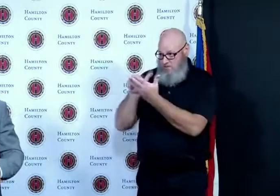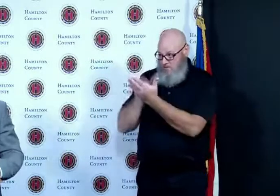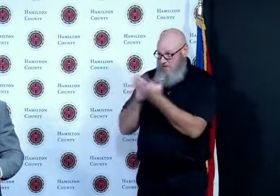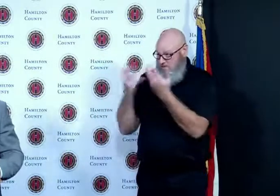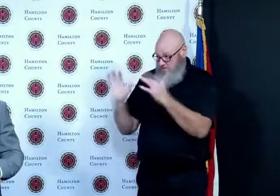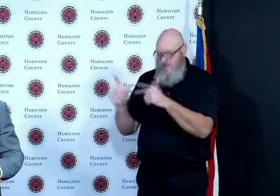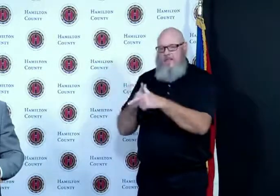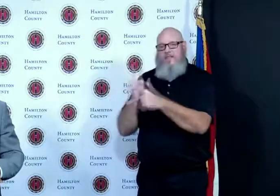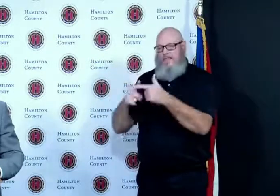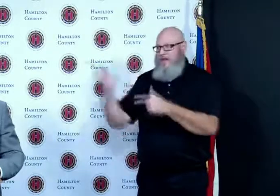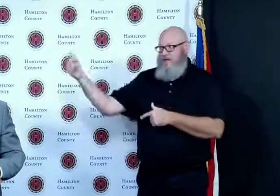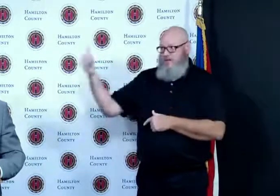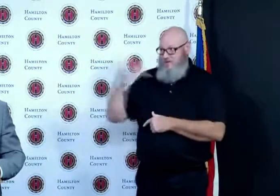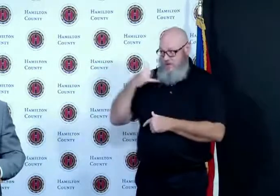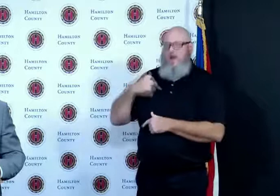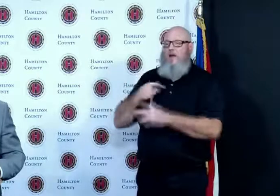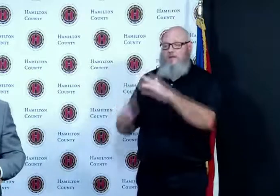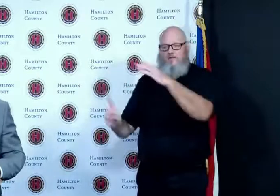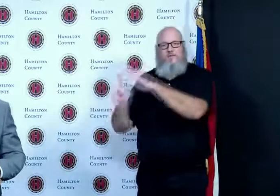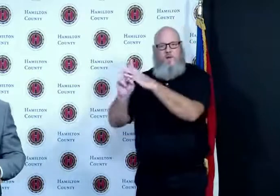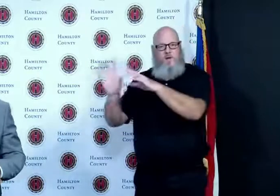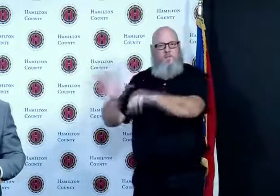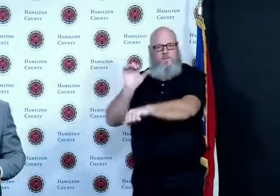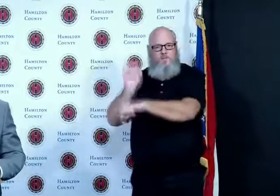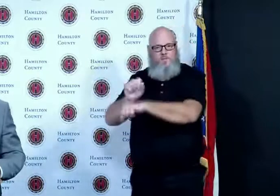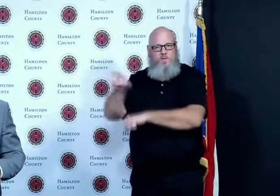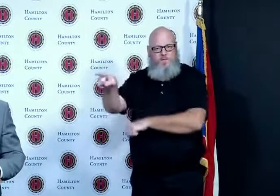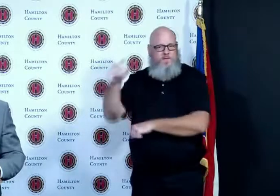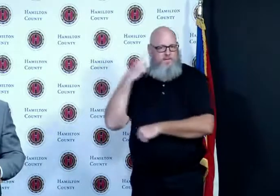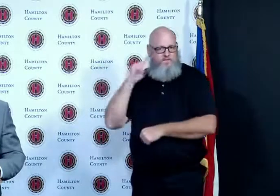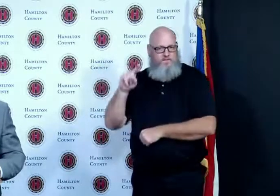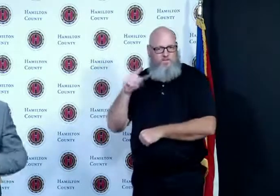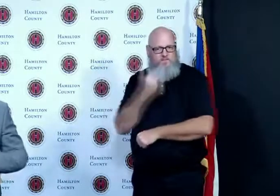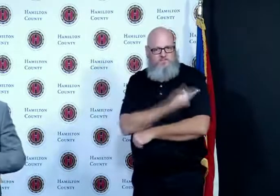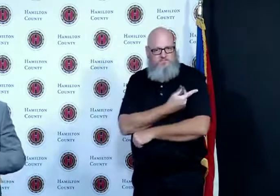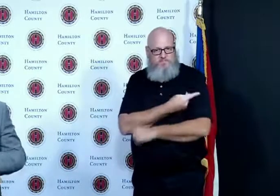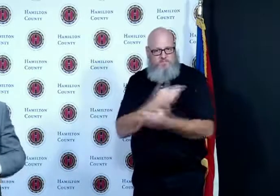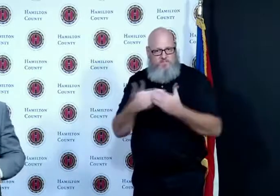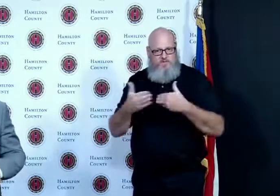partners that are receiving vaccine which can be found on our website and the Test and Protect Cincy